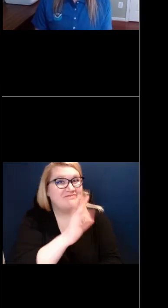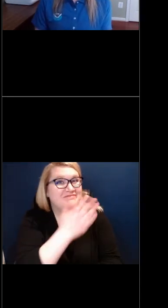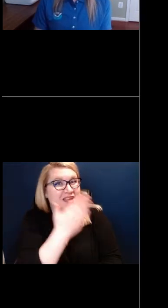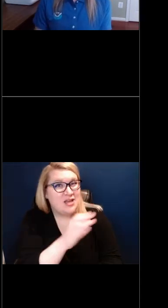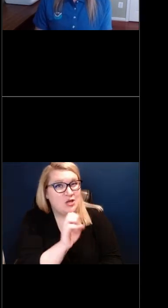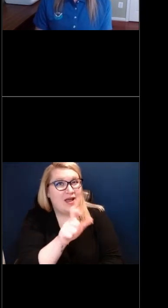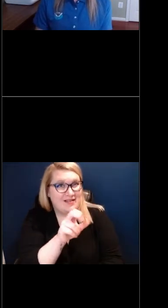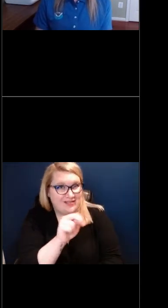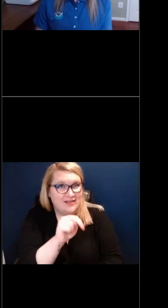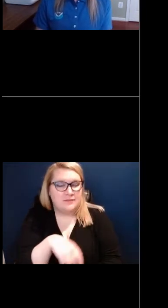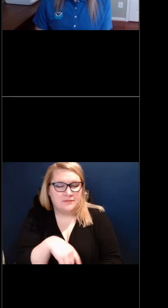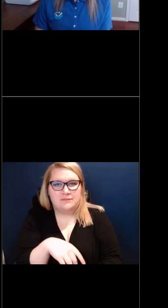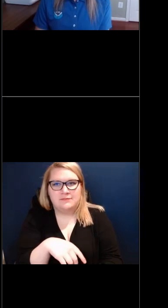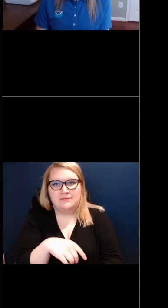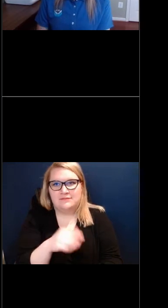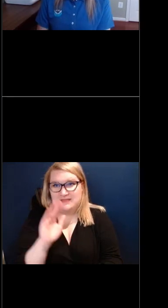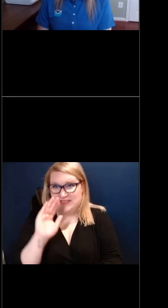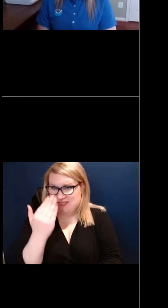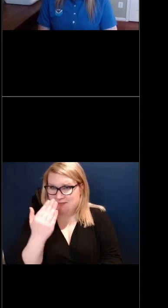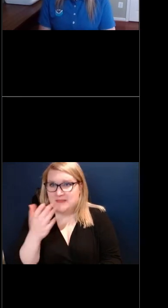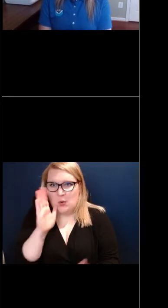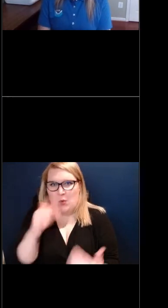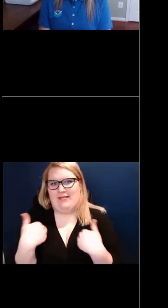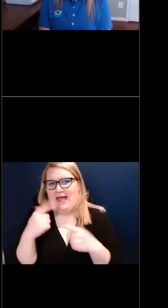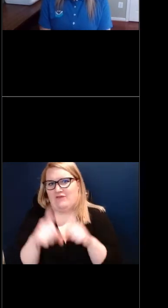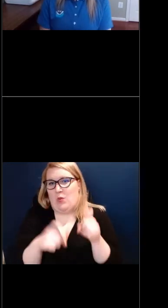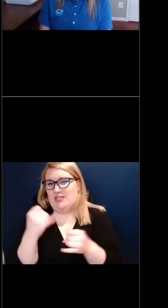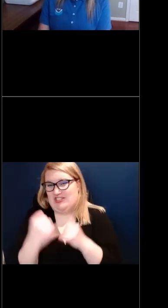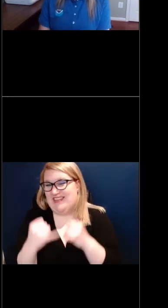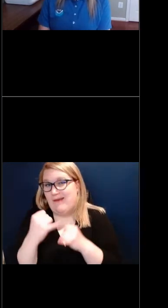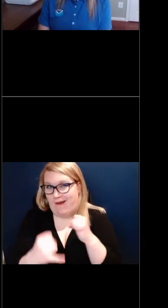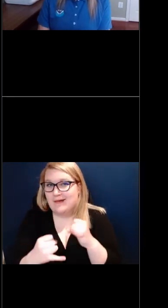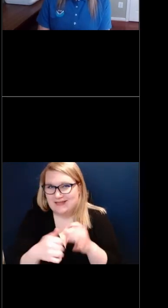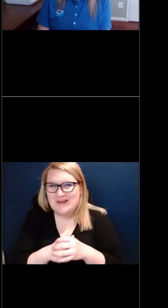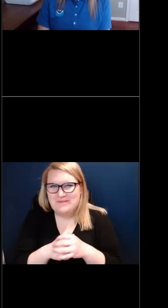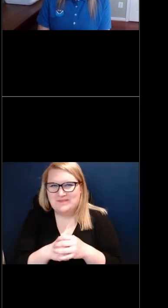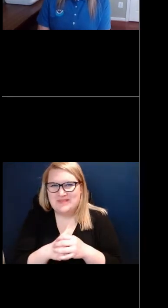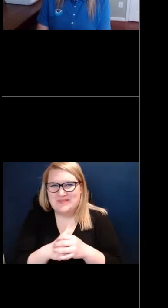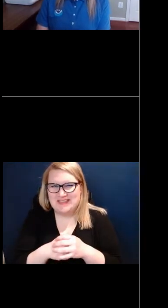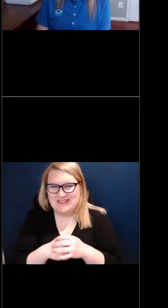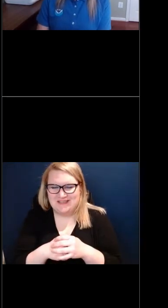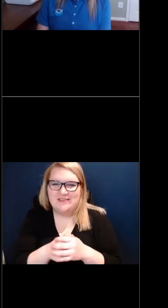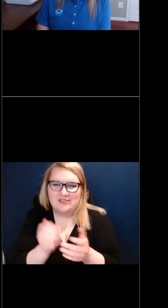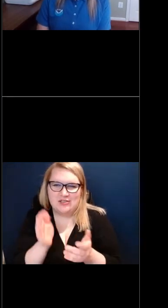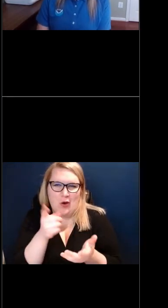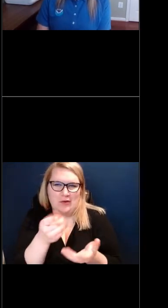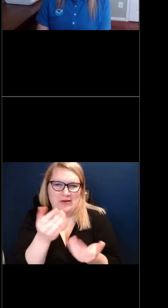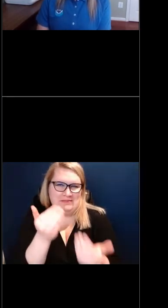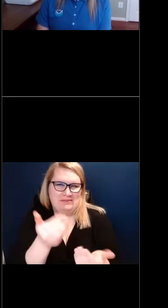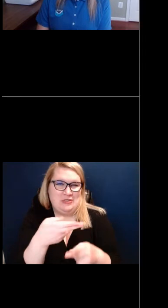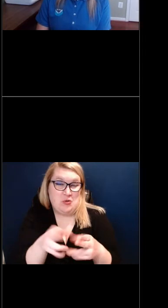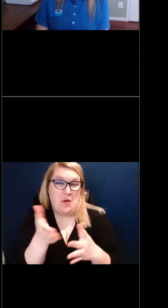We're going to, I'm definitely, it looks like we're going to have some questions for you at the end, so I'll let you take a short break.